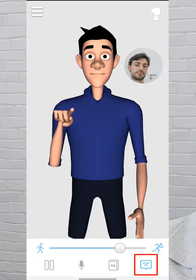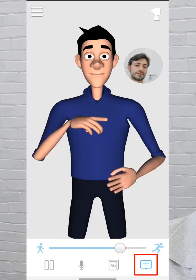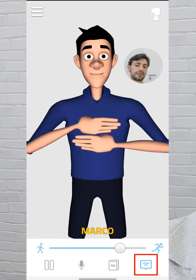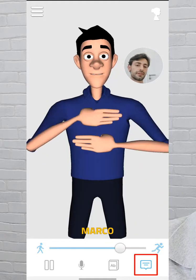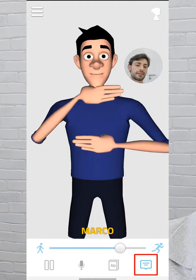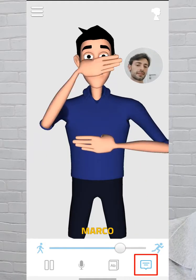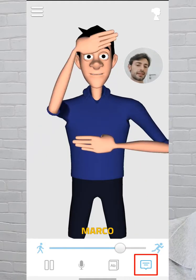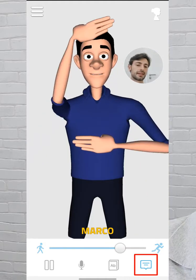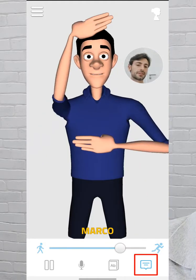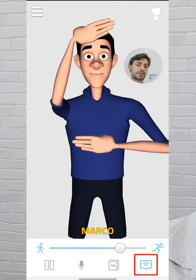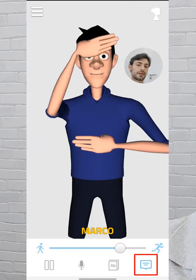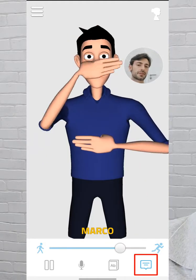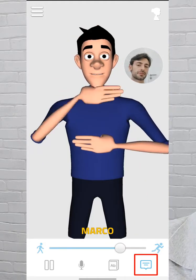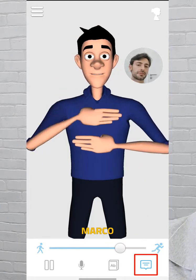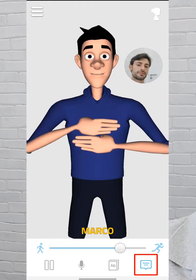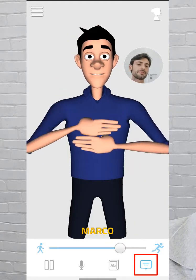Can you see the subtitle below?